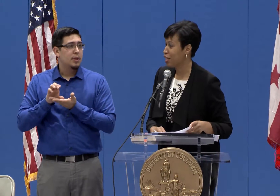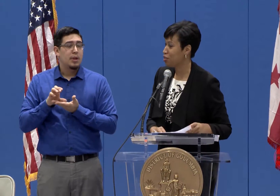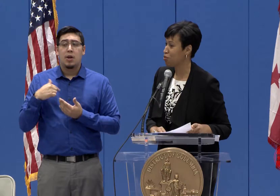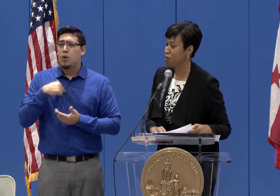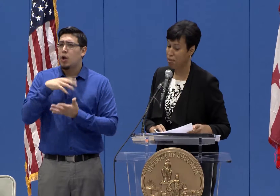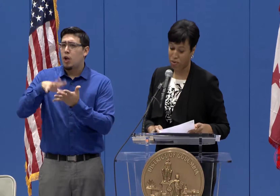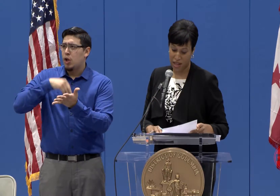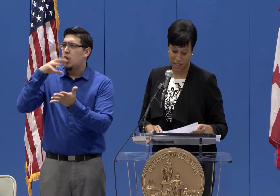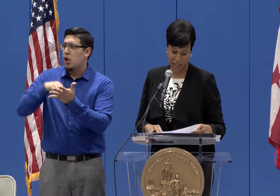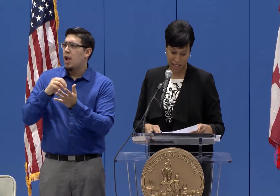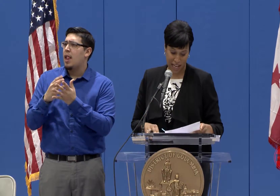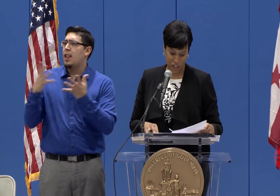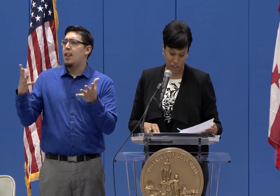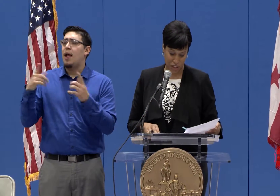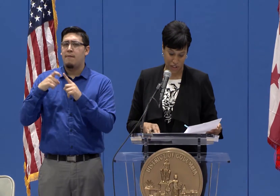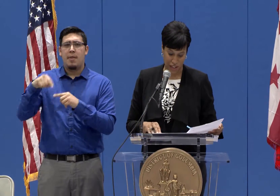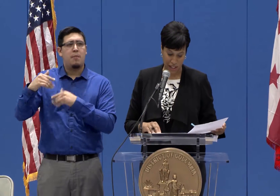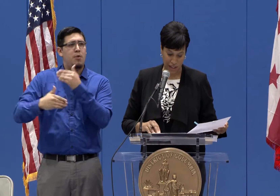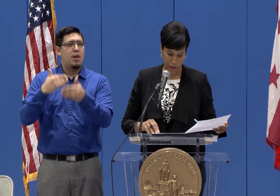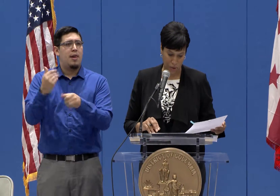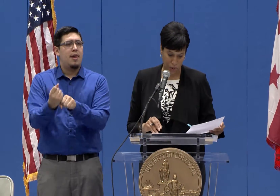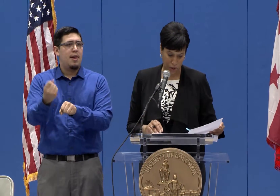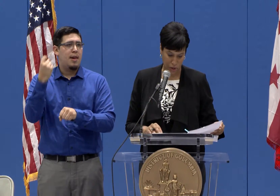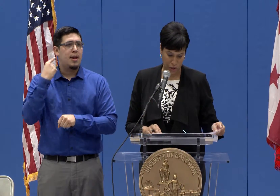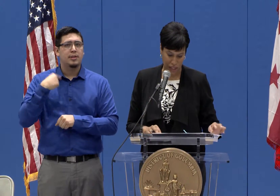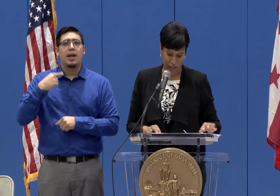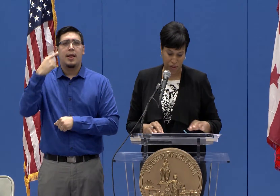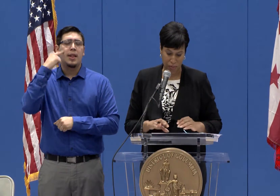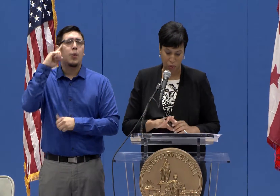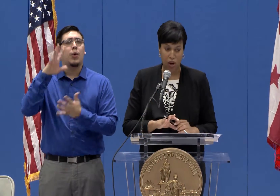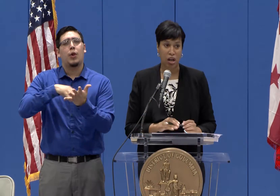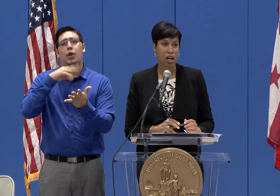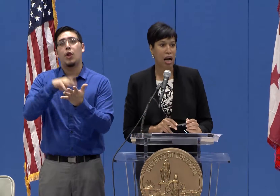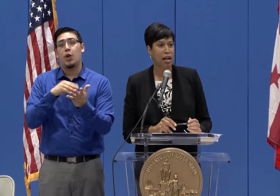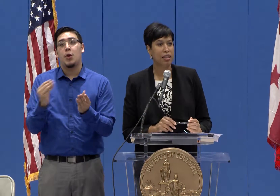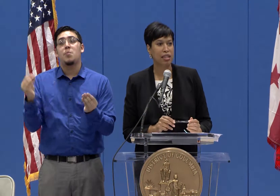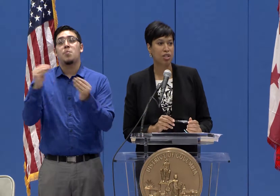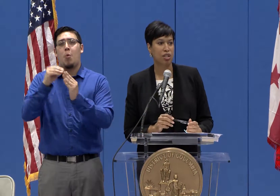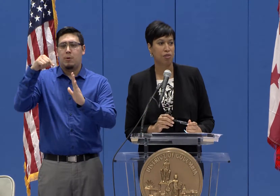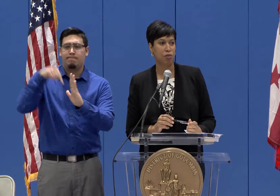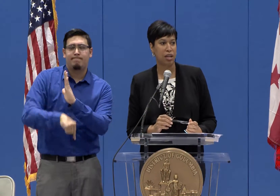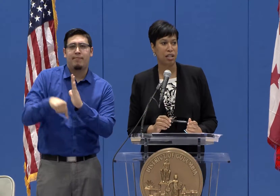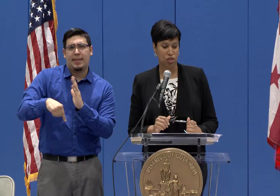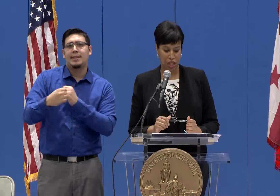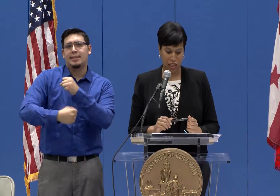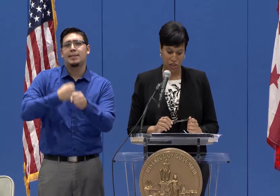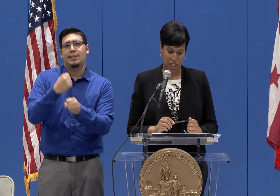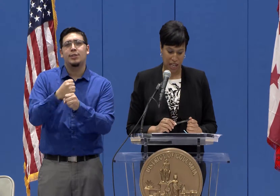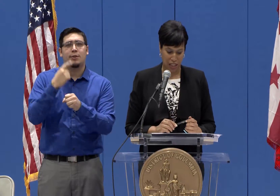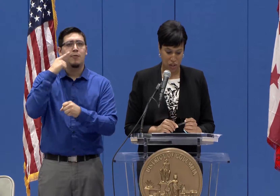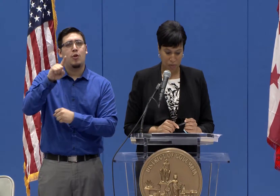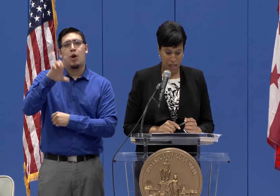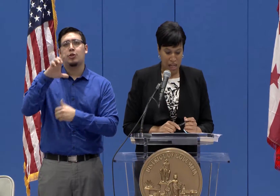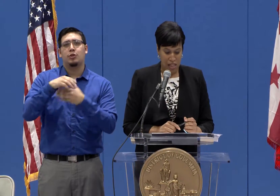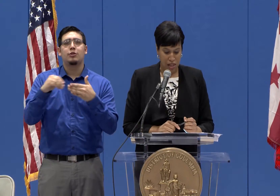THINGS FROM THAT PROCESS LAST YEAR, AND I THINK THAT WE WILL LEARN EVEN MORE THIS YEAR FROM THE HUNDRED DOLLAR CHALLENGE.